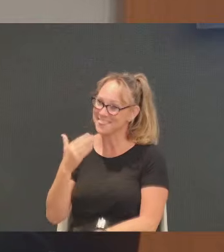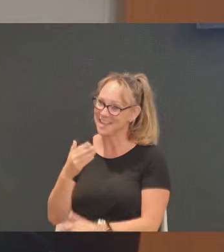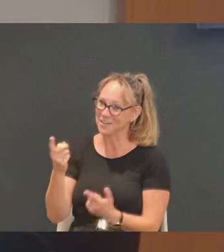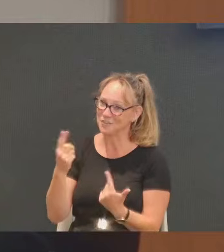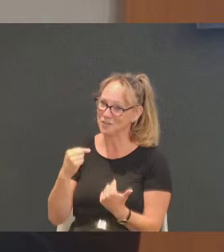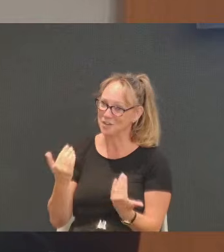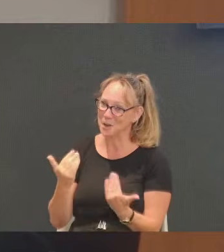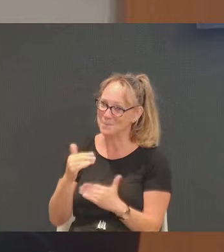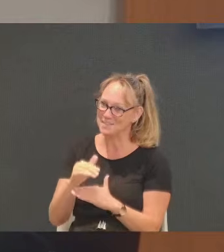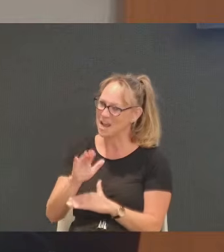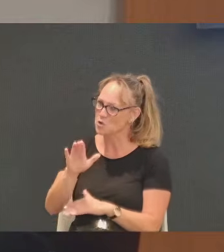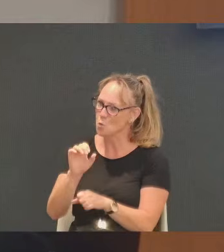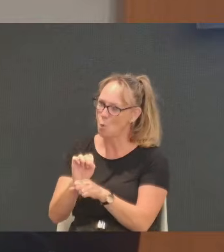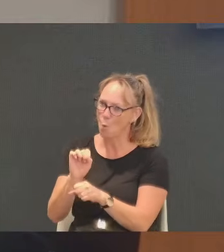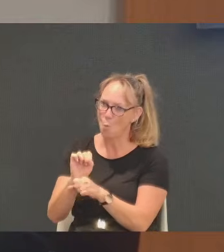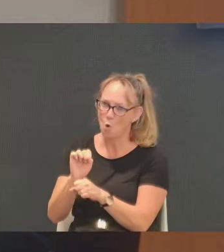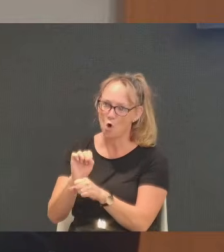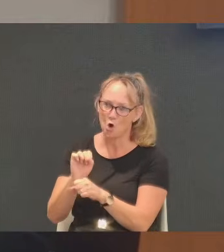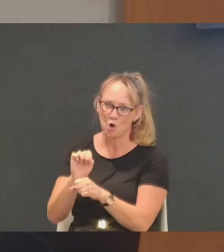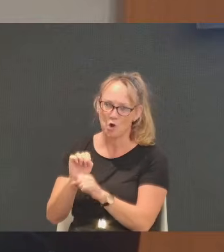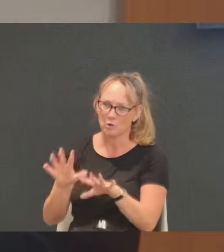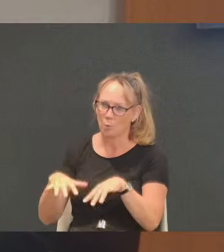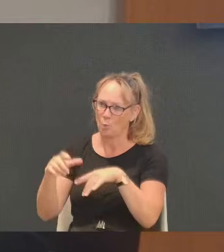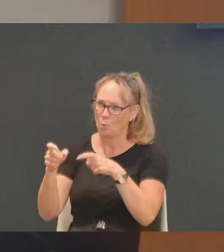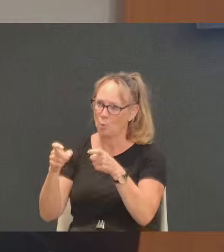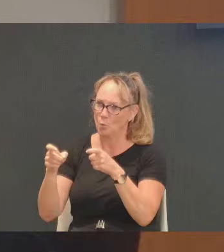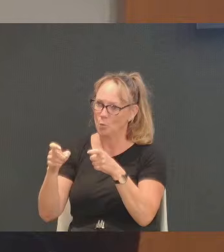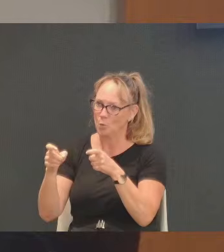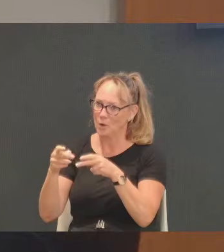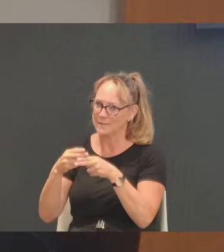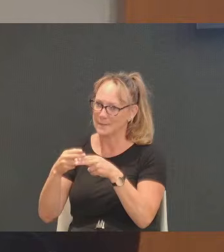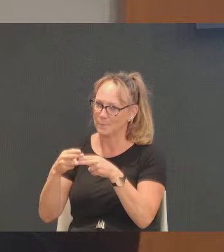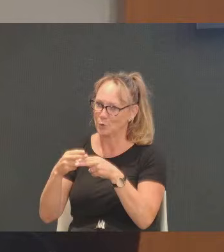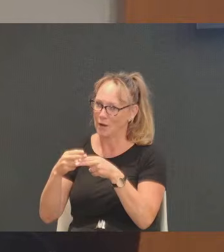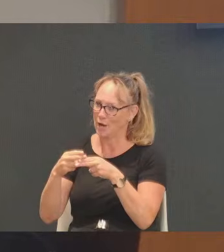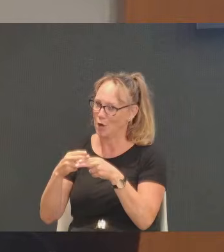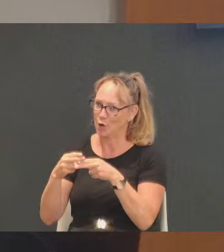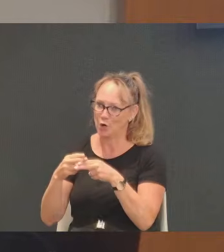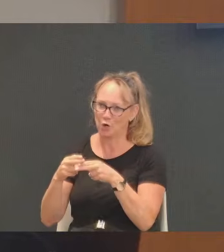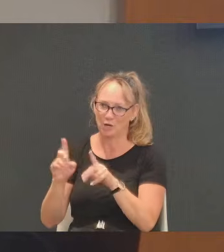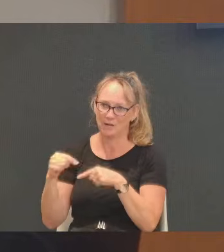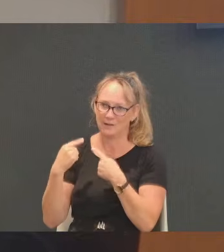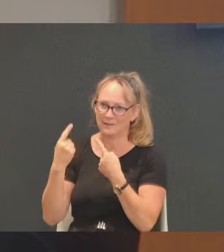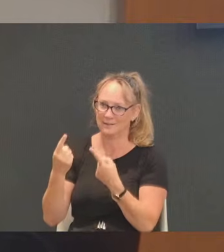all of his work holding down the fort of JFS over the past seven months. John is probably